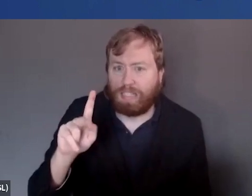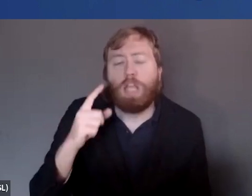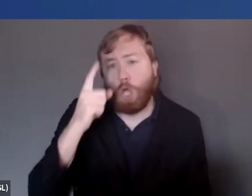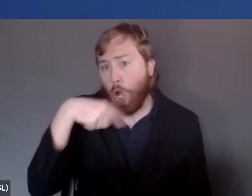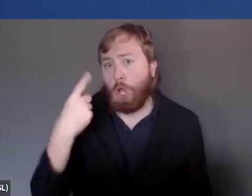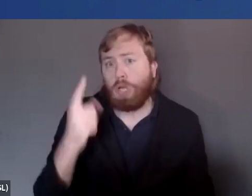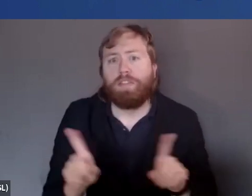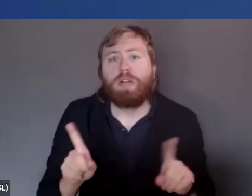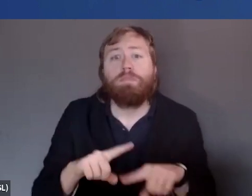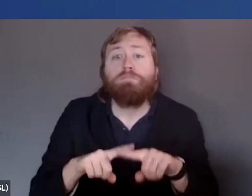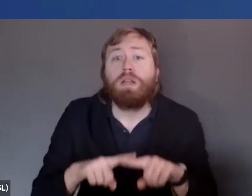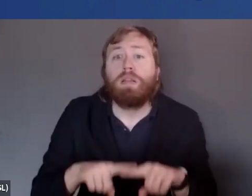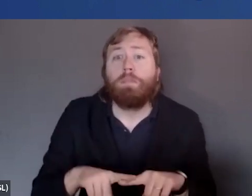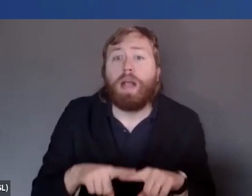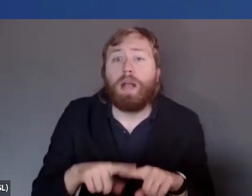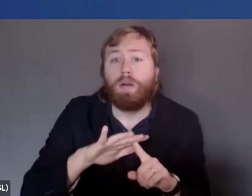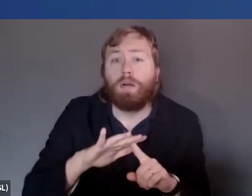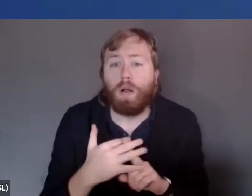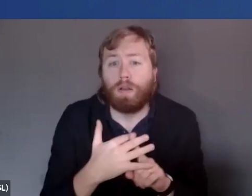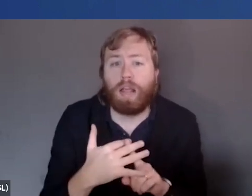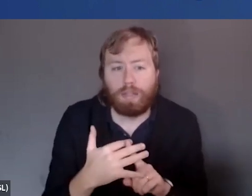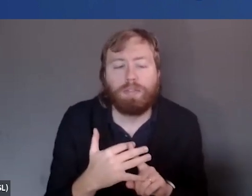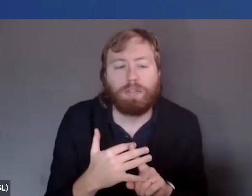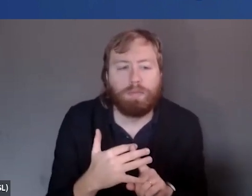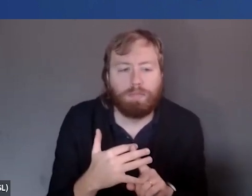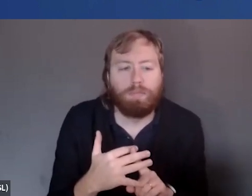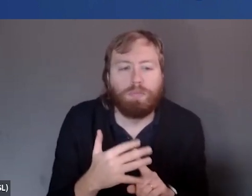the visual user will recognize that these are links.